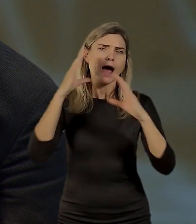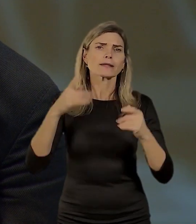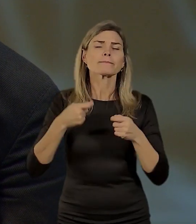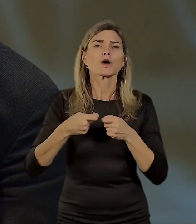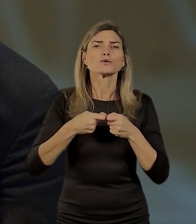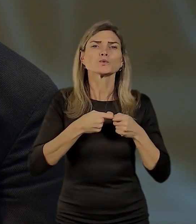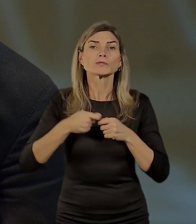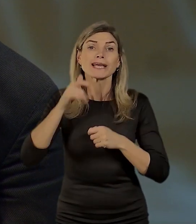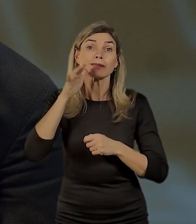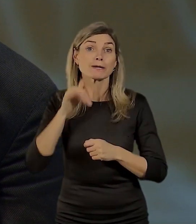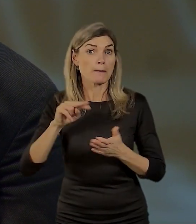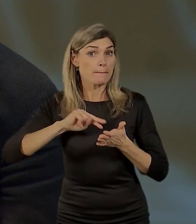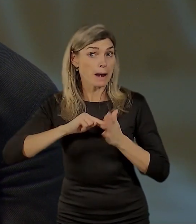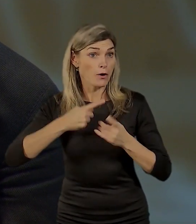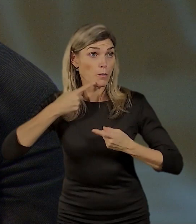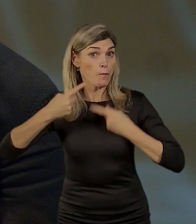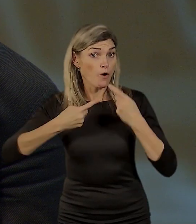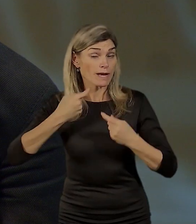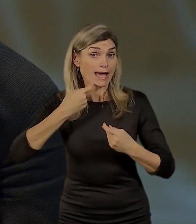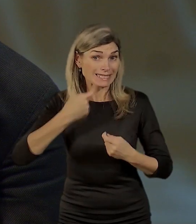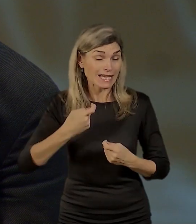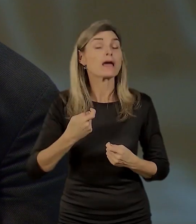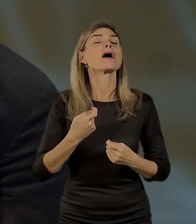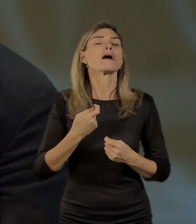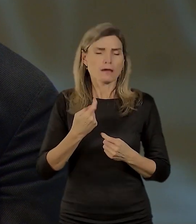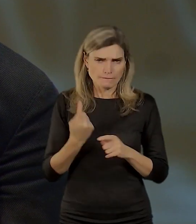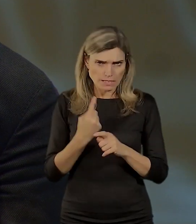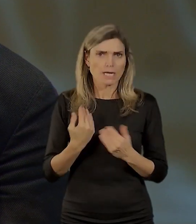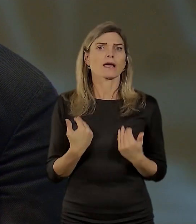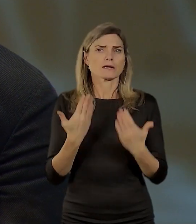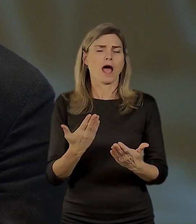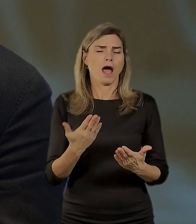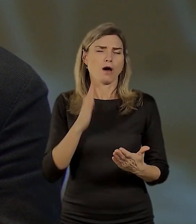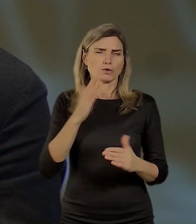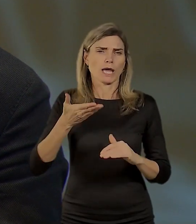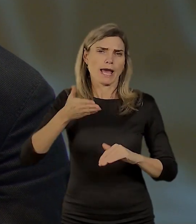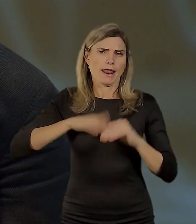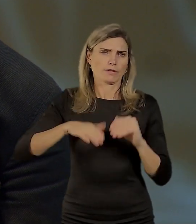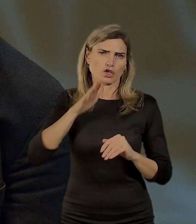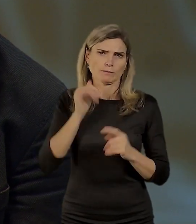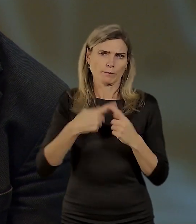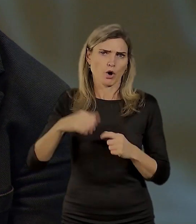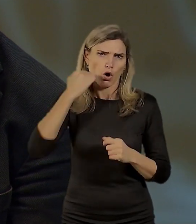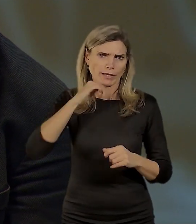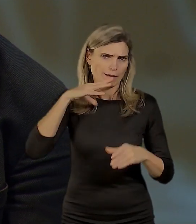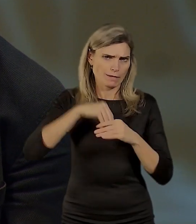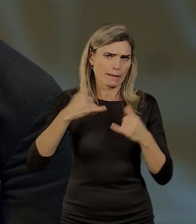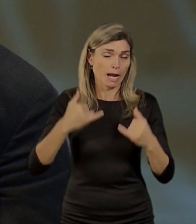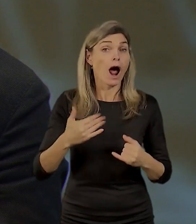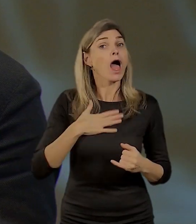I'll ask you for a round of applause for our guests. So that was Prague tomorrow: